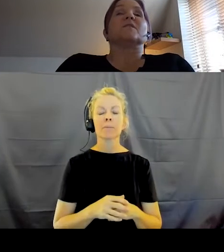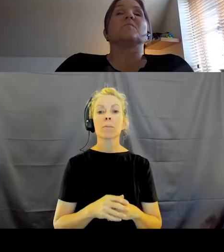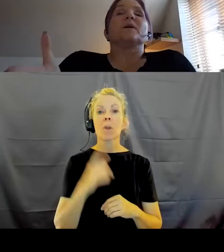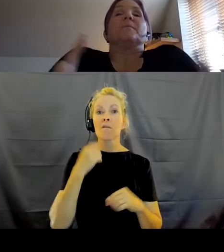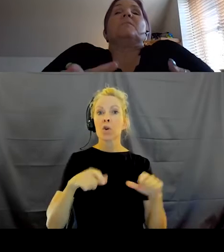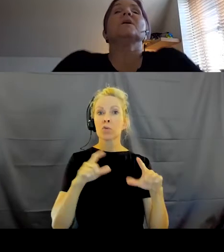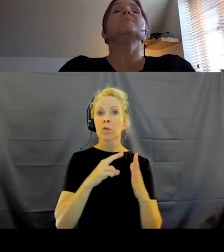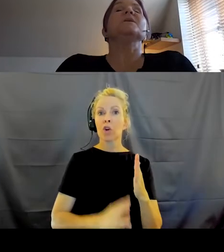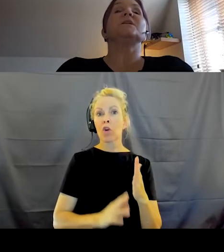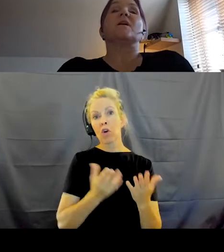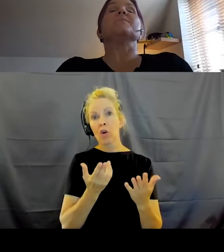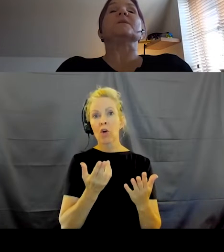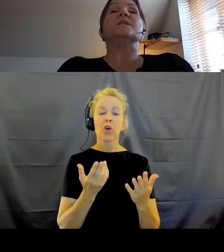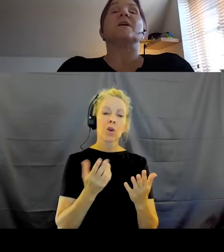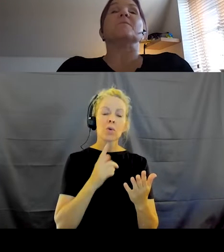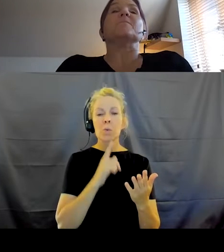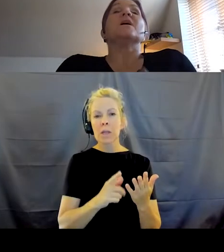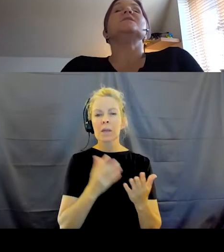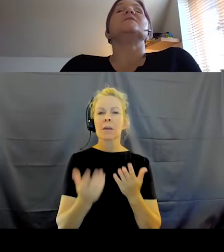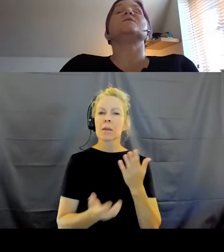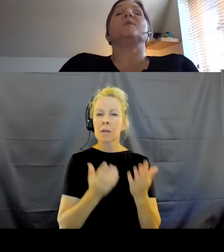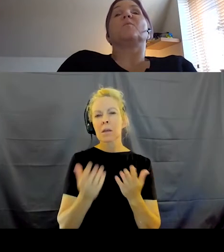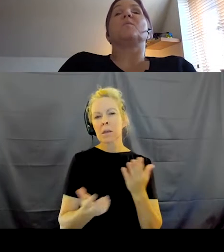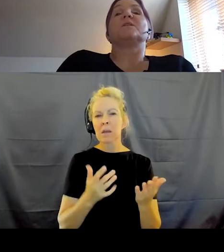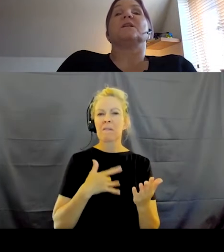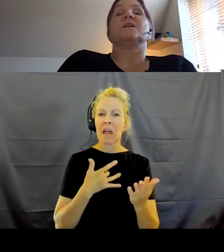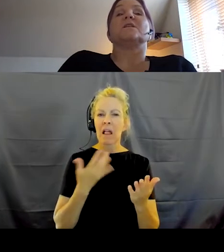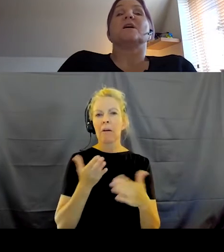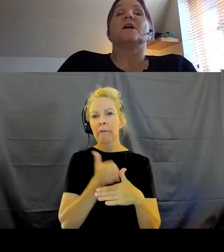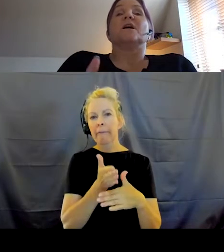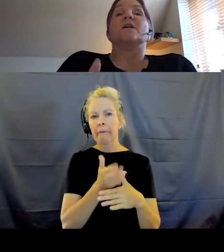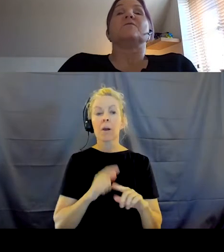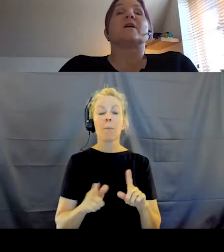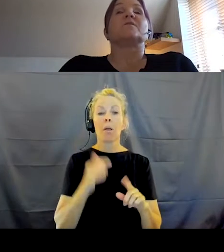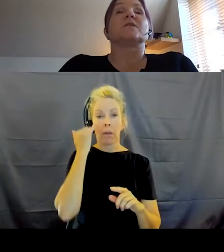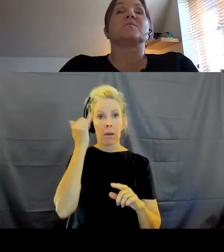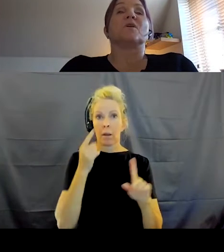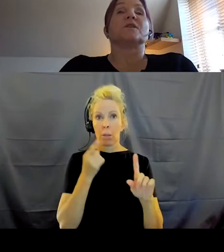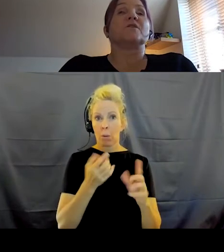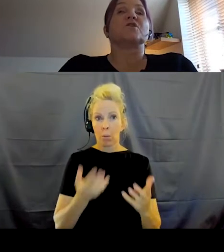are pretty easy come, easy go. But the idea of >> Property is that it defines whether the content